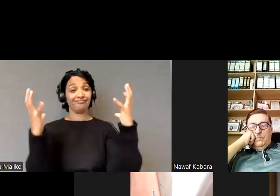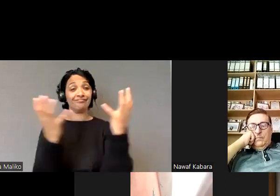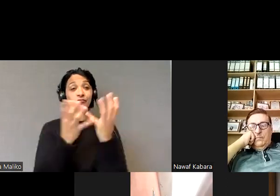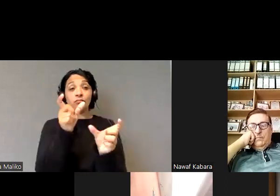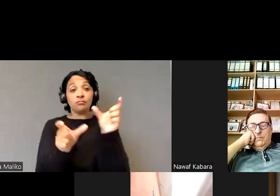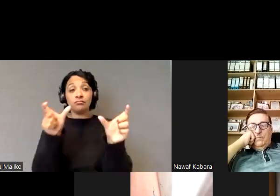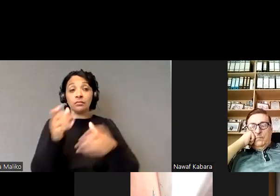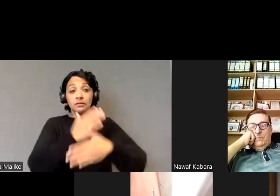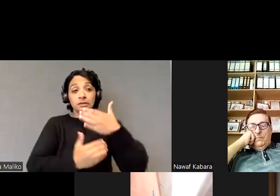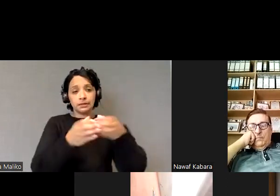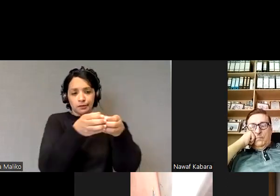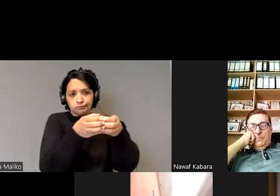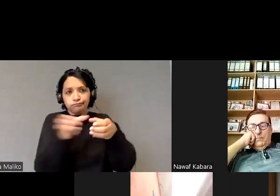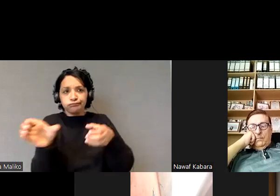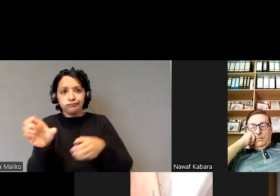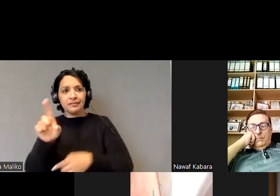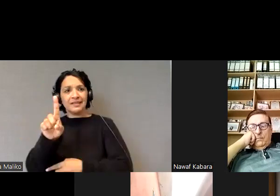type of disability.